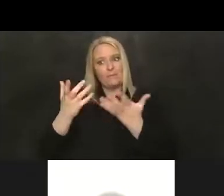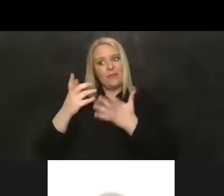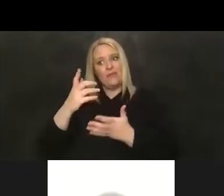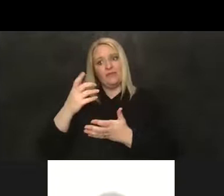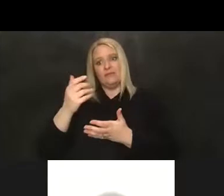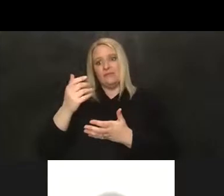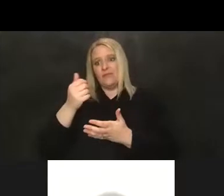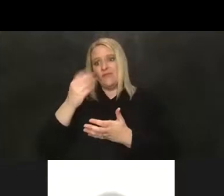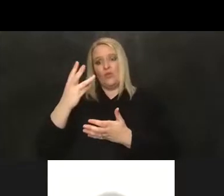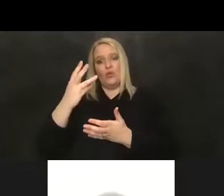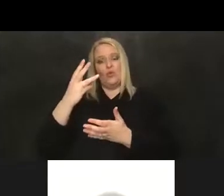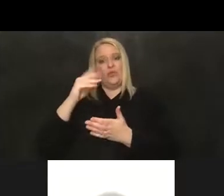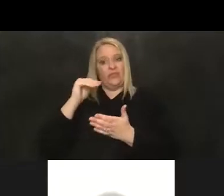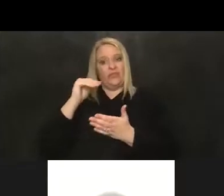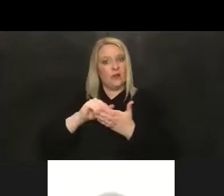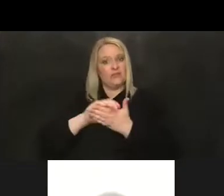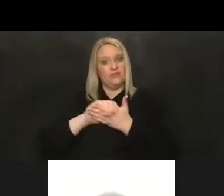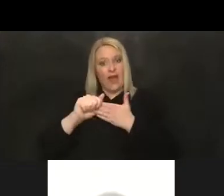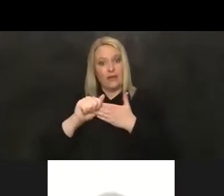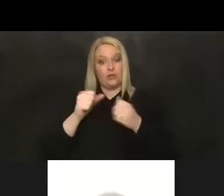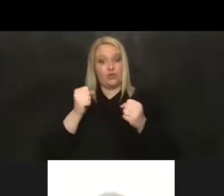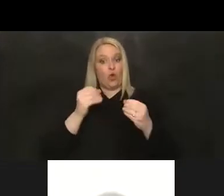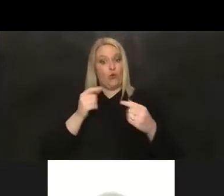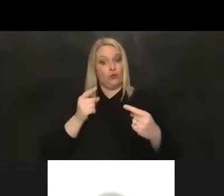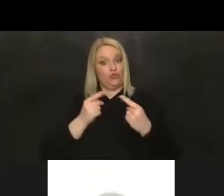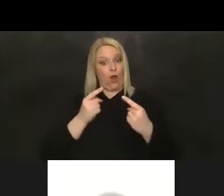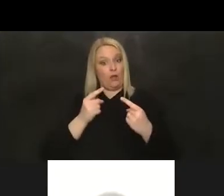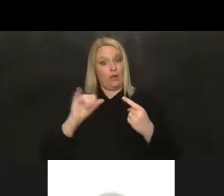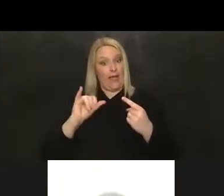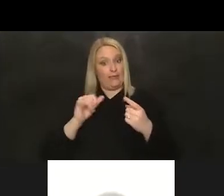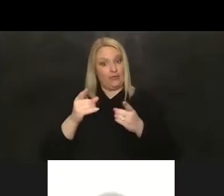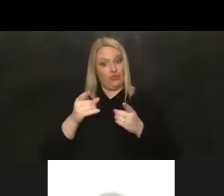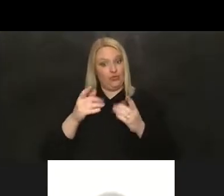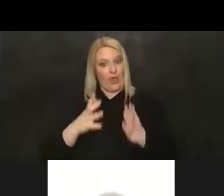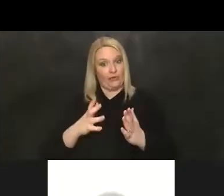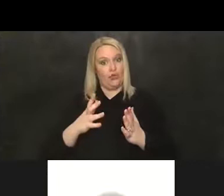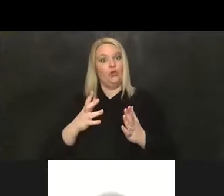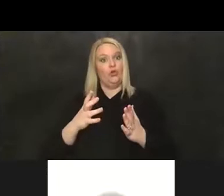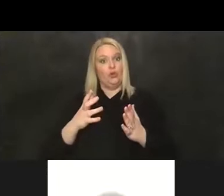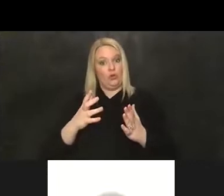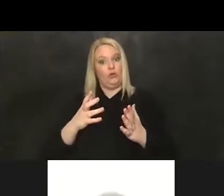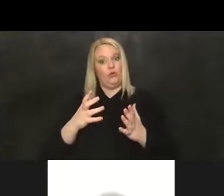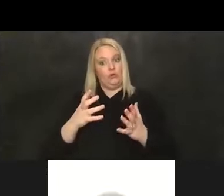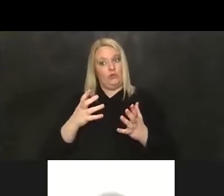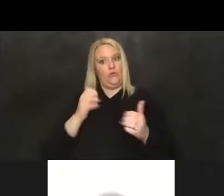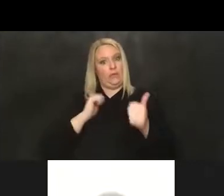think the the difficulty as a director in getting the plays that I want produced really comes down,